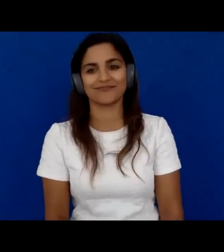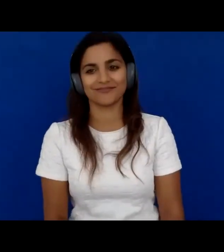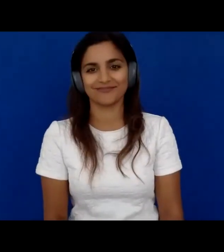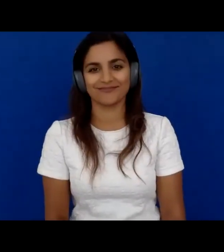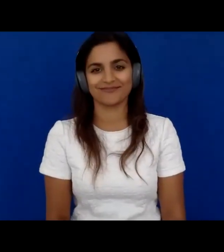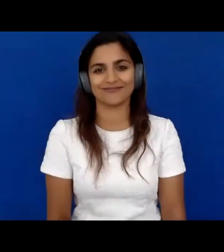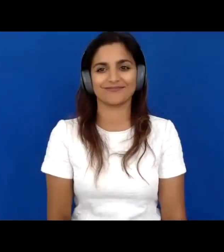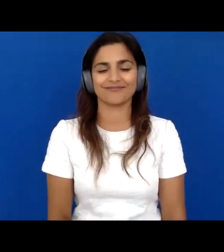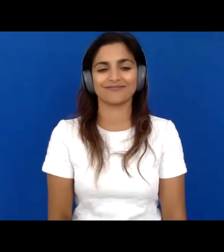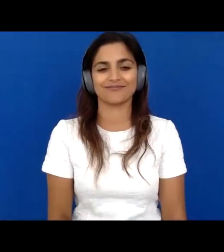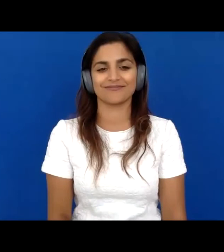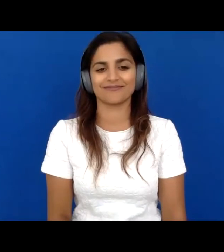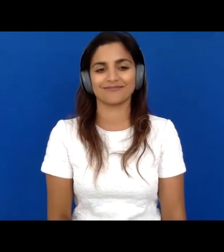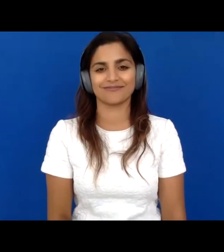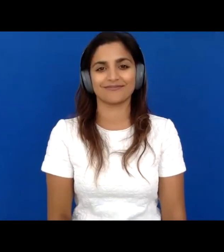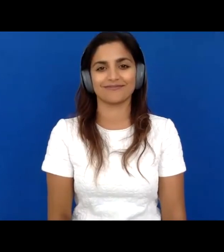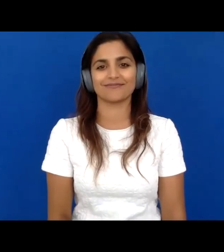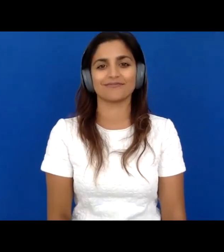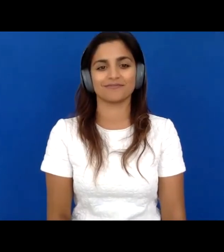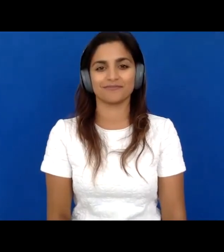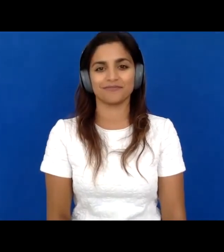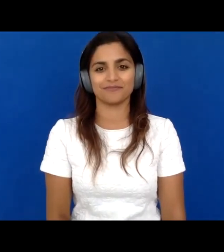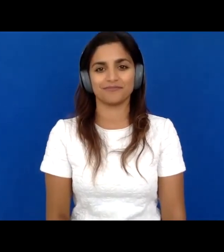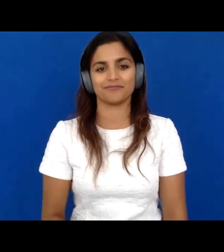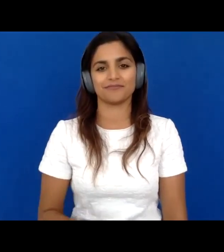thank you that was Rihanna on black British